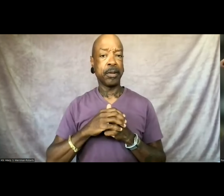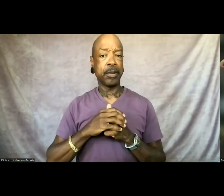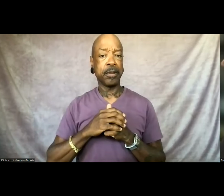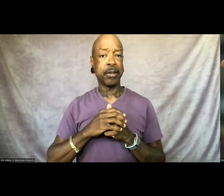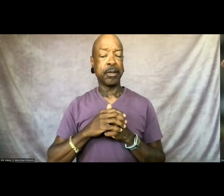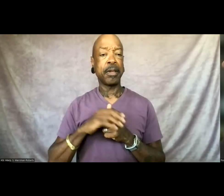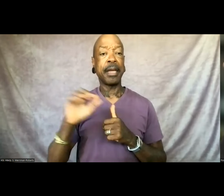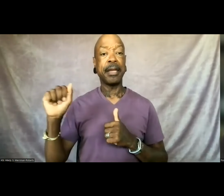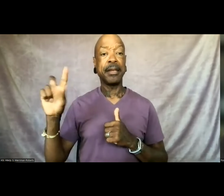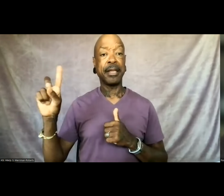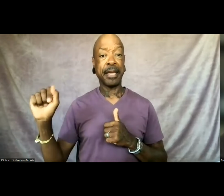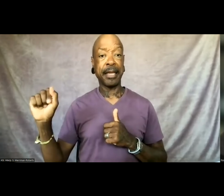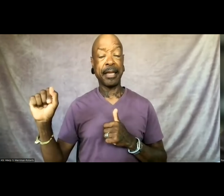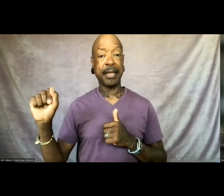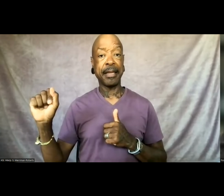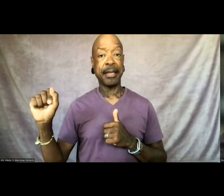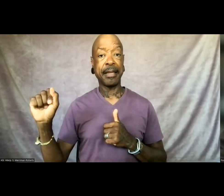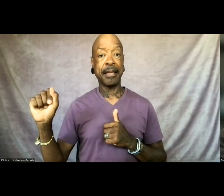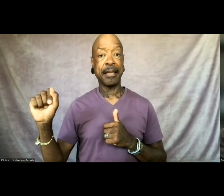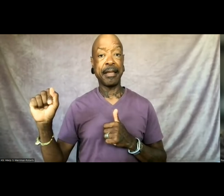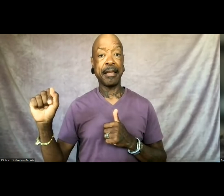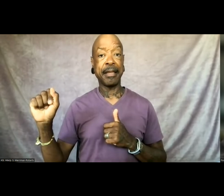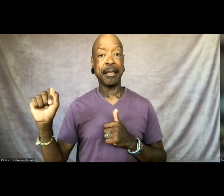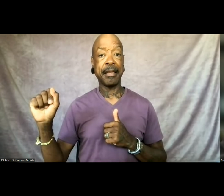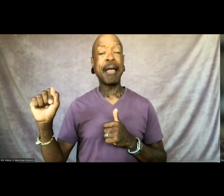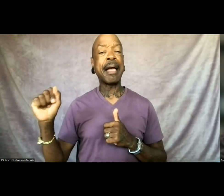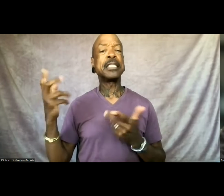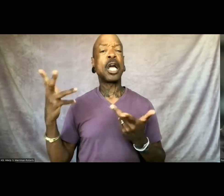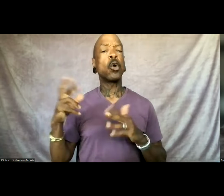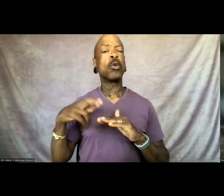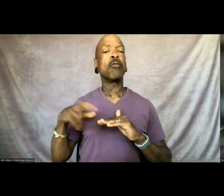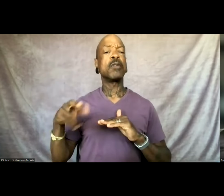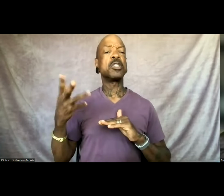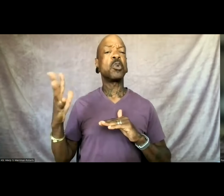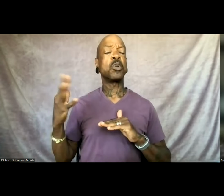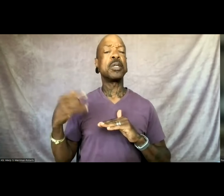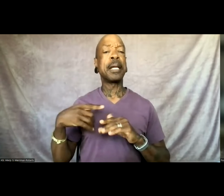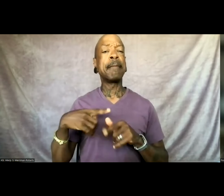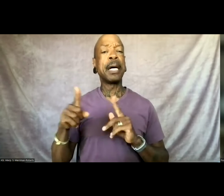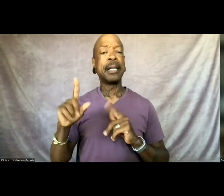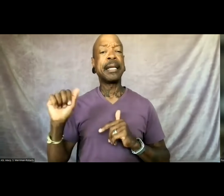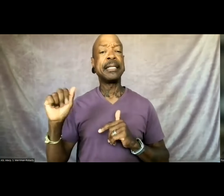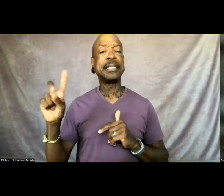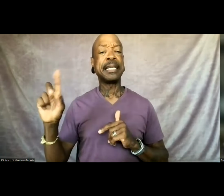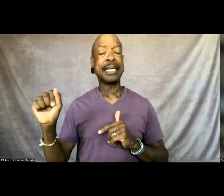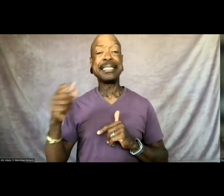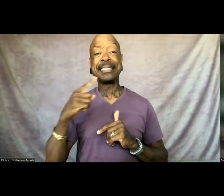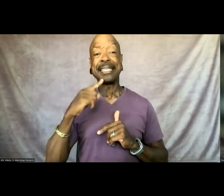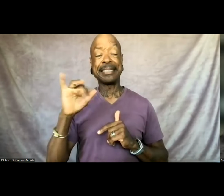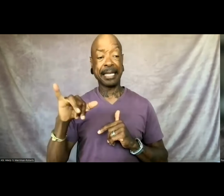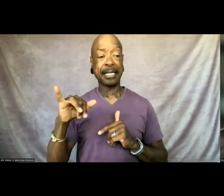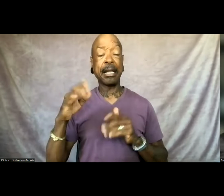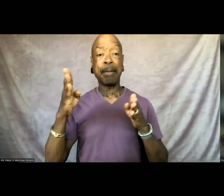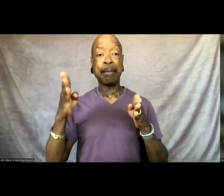and late justice Ruth Bader Ginsburg wrote the opinion